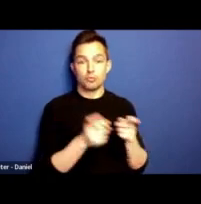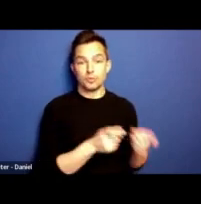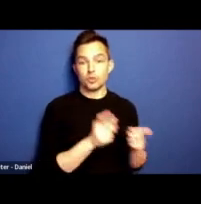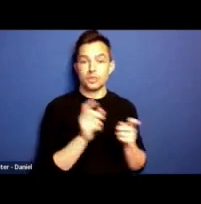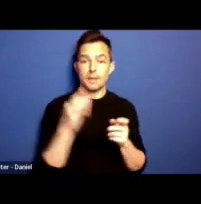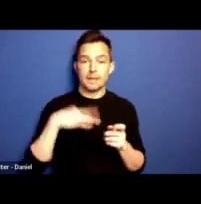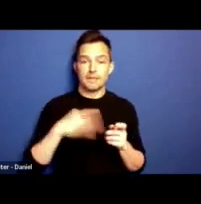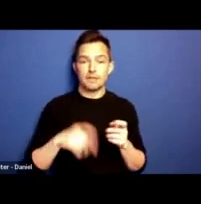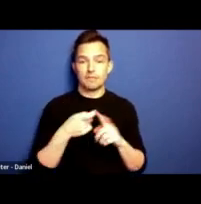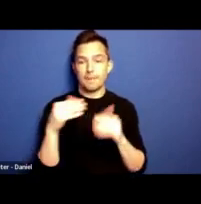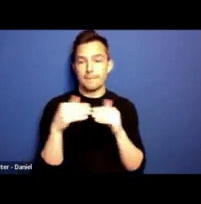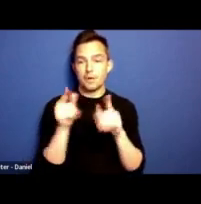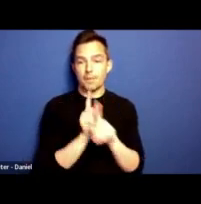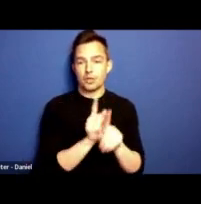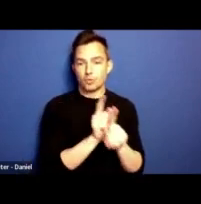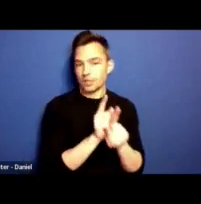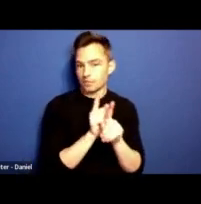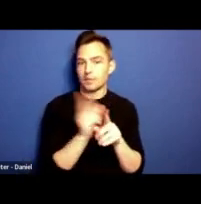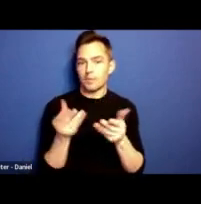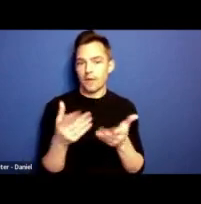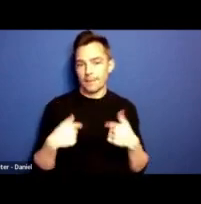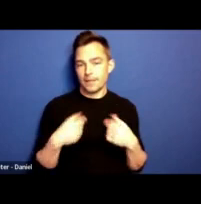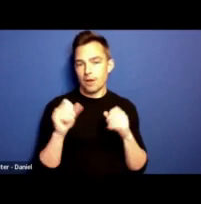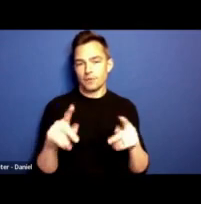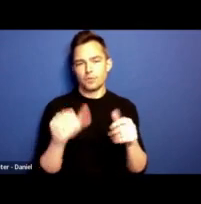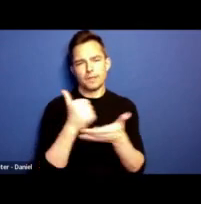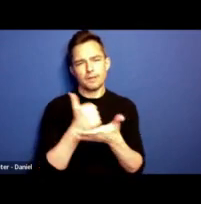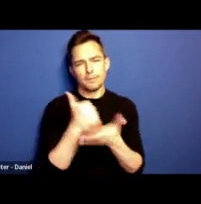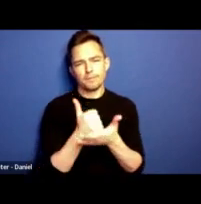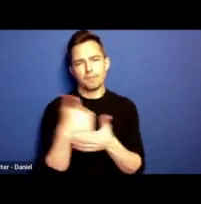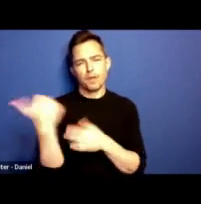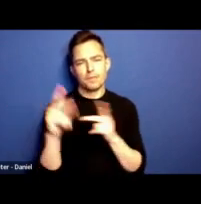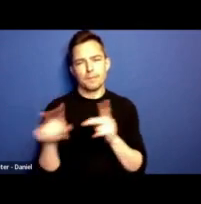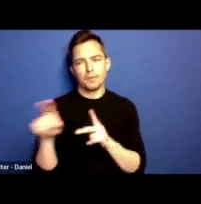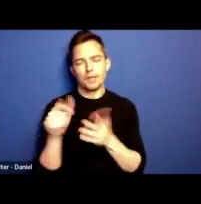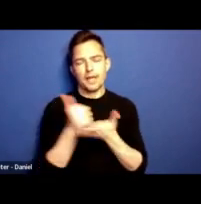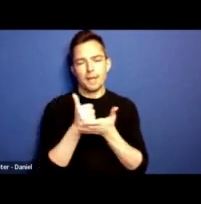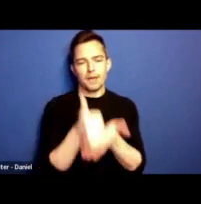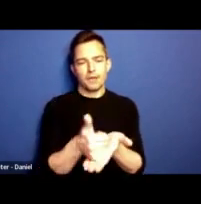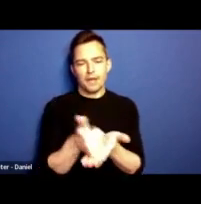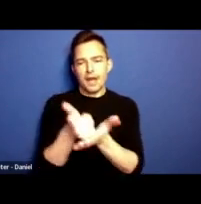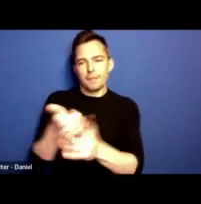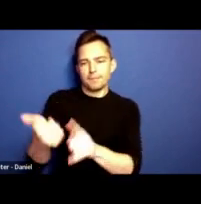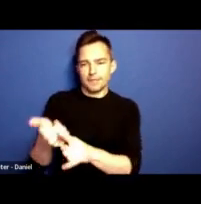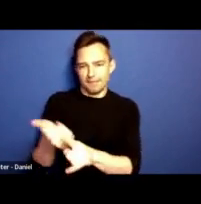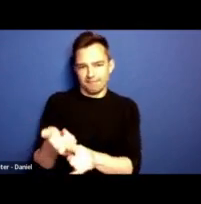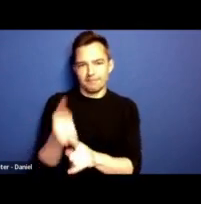that peer mentoring has provided me the opportunity to help help others help themselves. And it's also grant me the opportunity for personal growth and